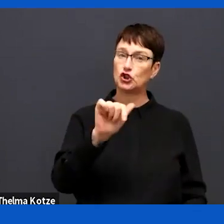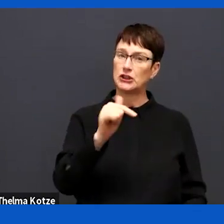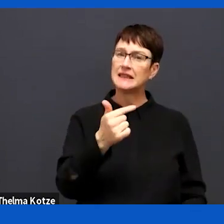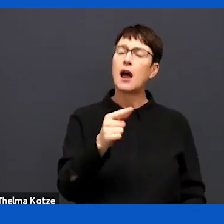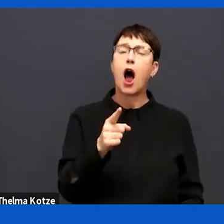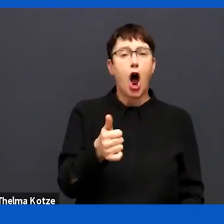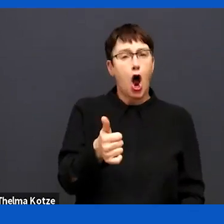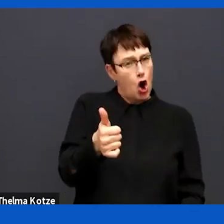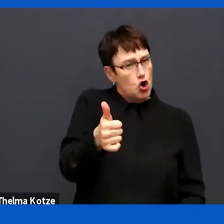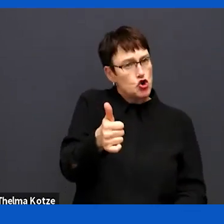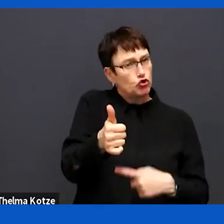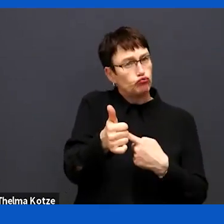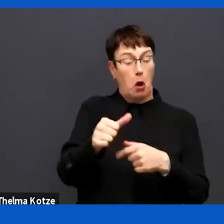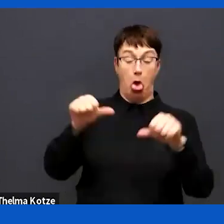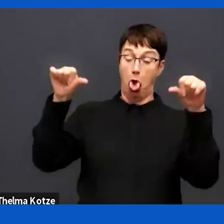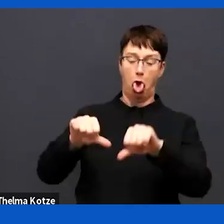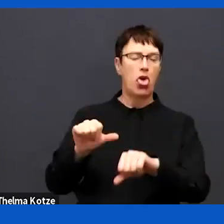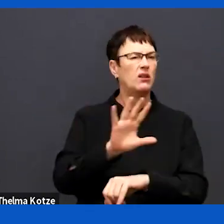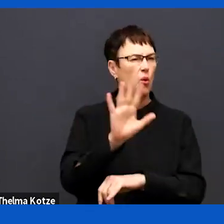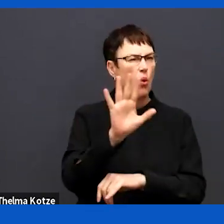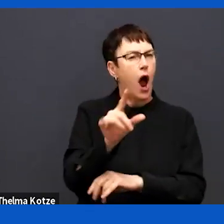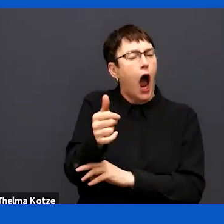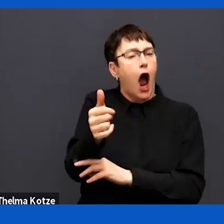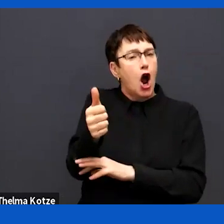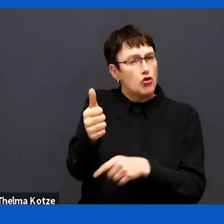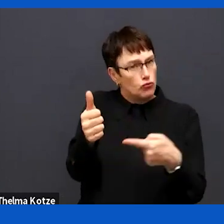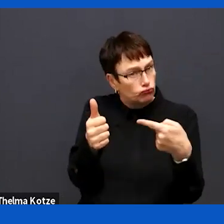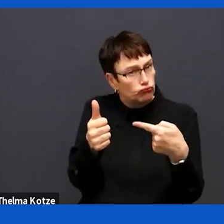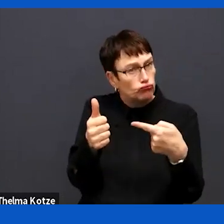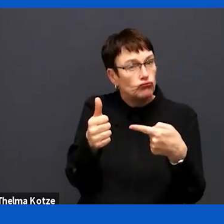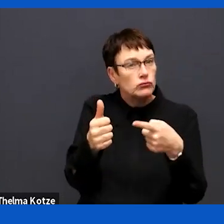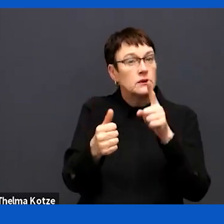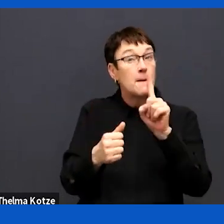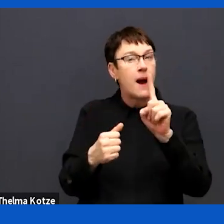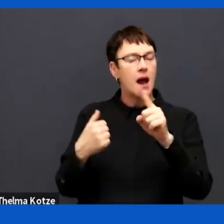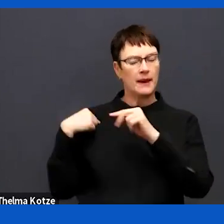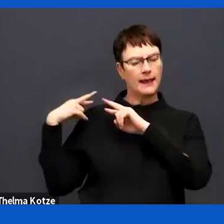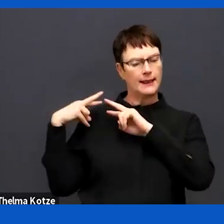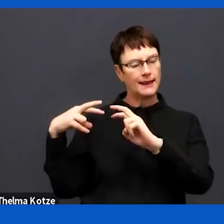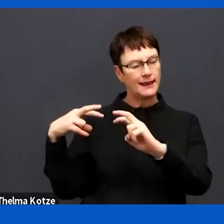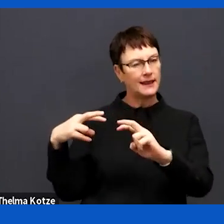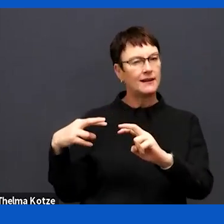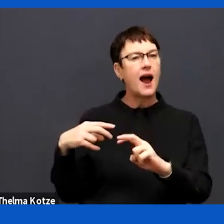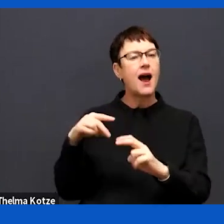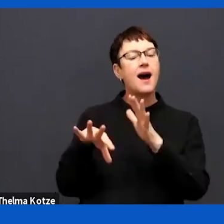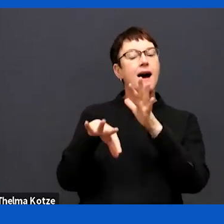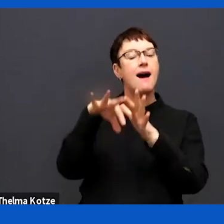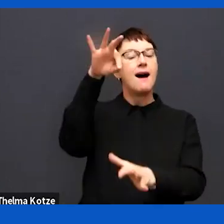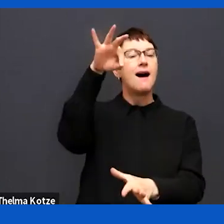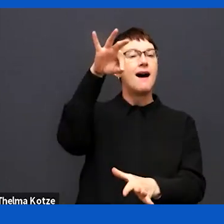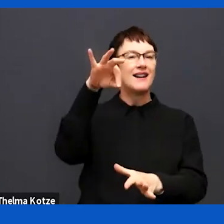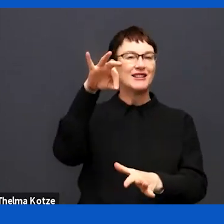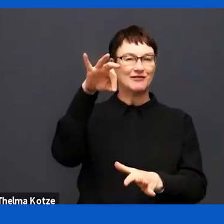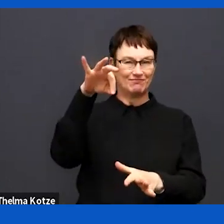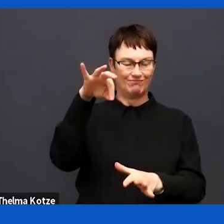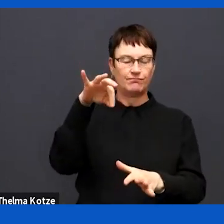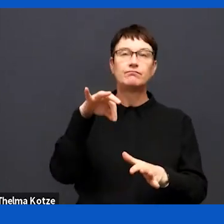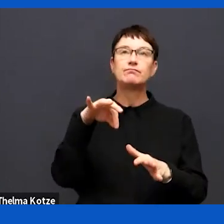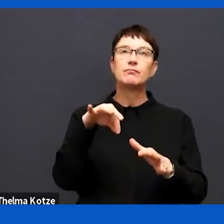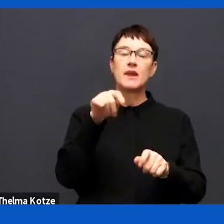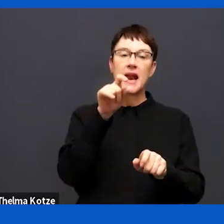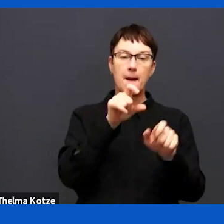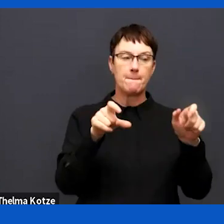found that actually a lot of people who need to use the accessibility personalization